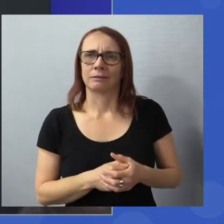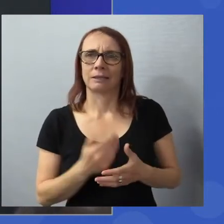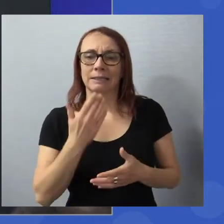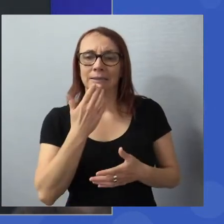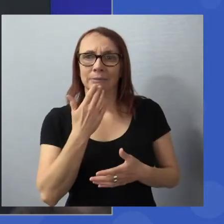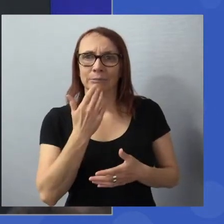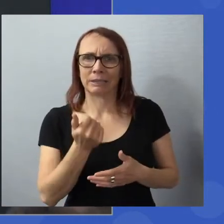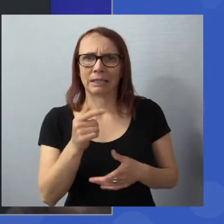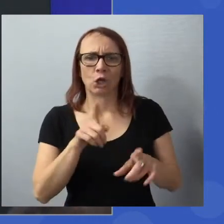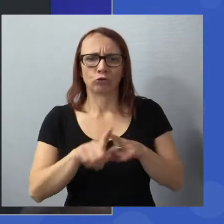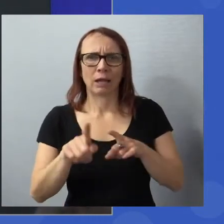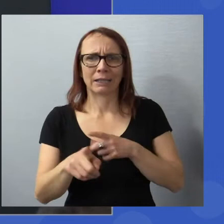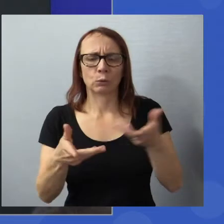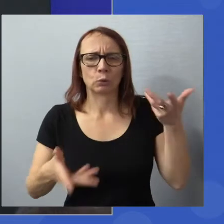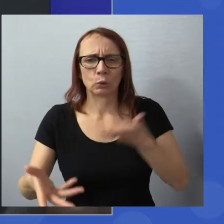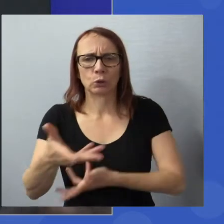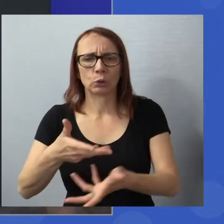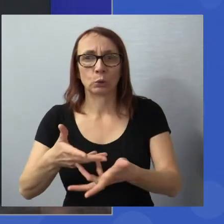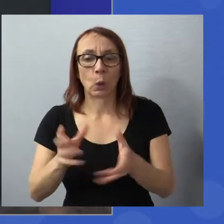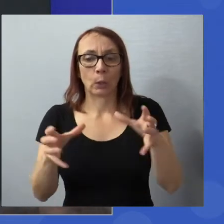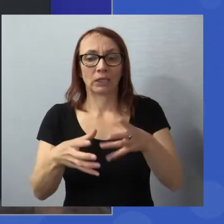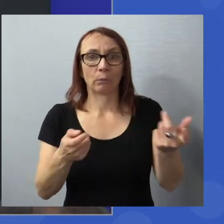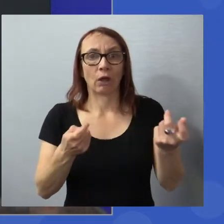out and your table facilitators will be coordinating in the break to try and get